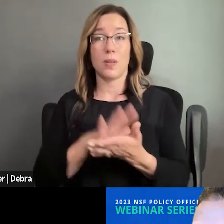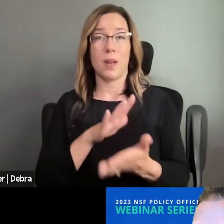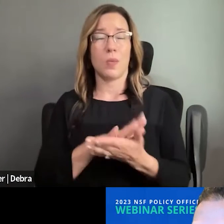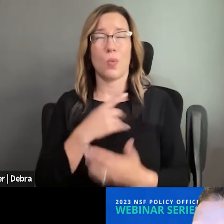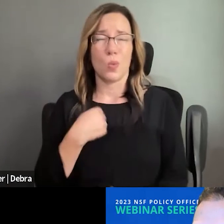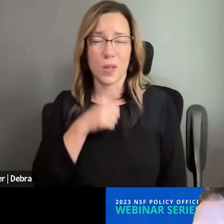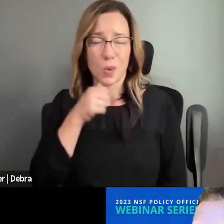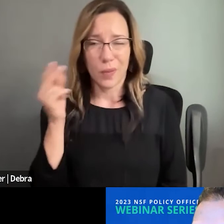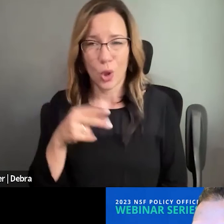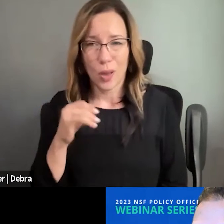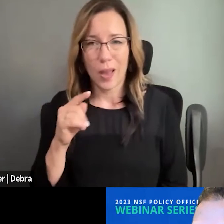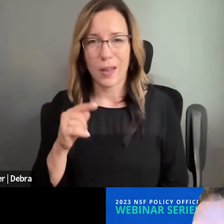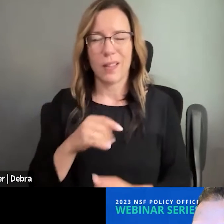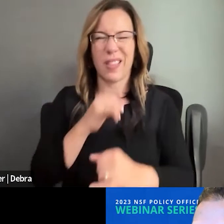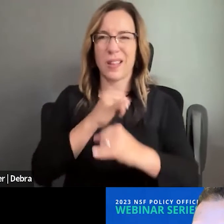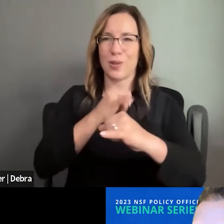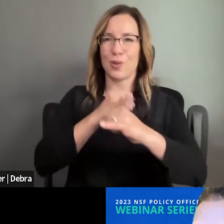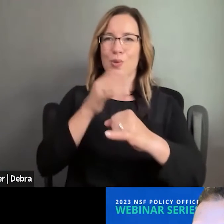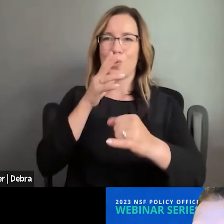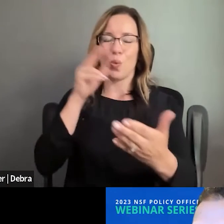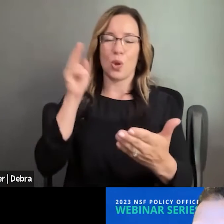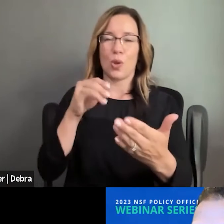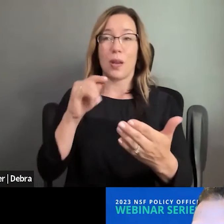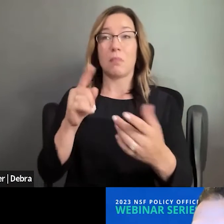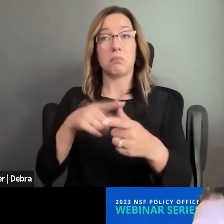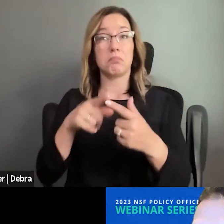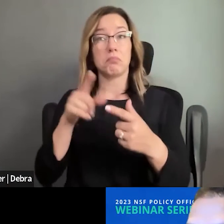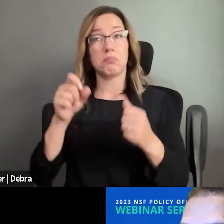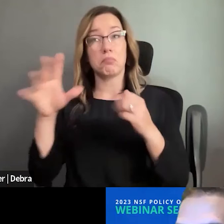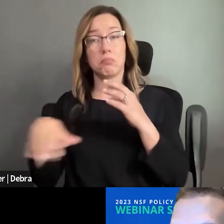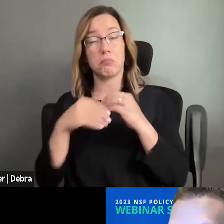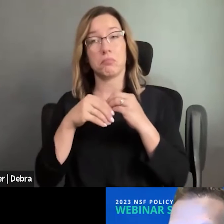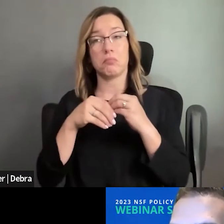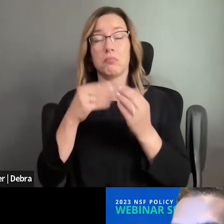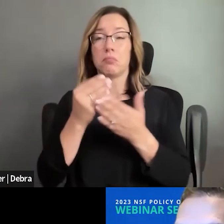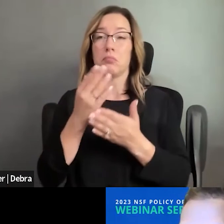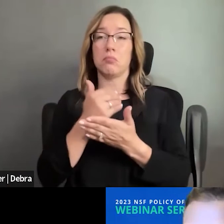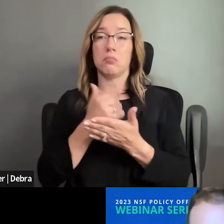the institution does, you may put them on an NSF budget for funding.